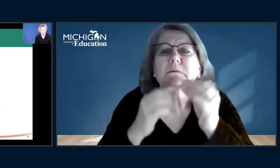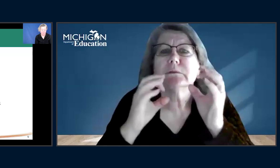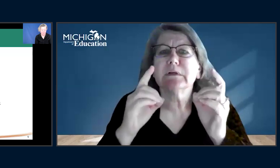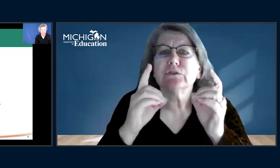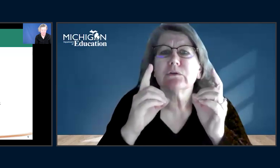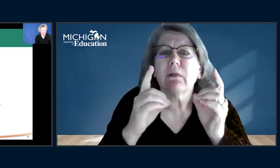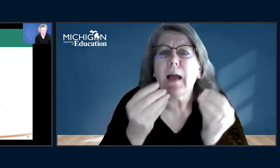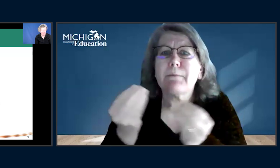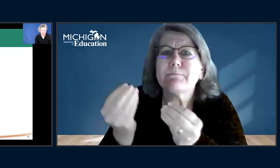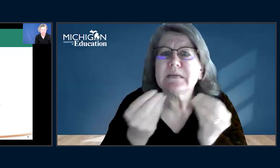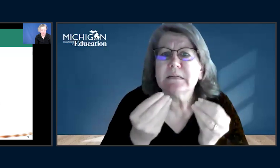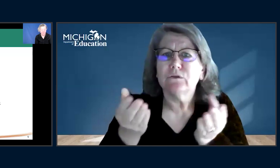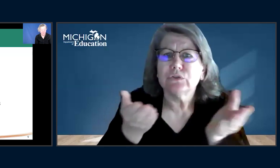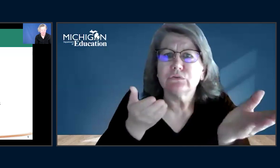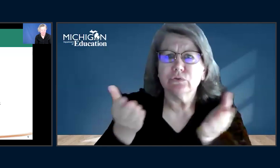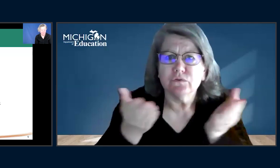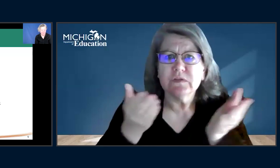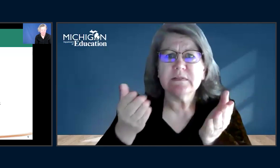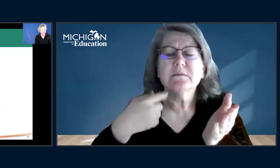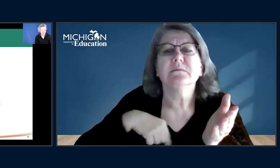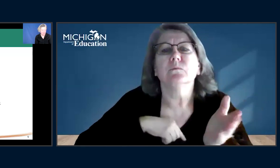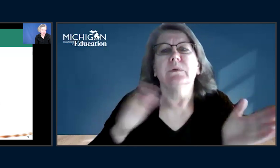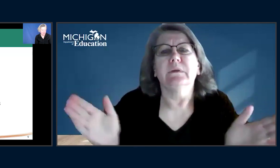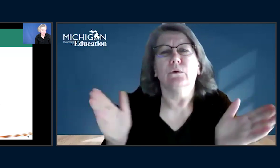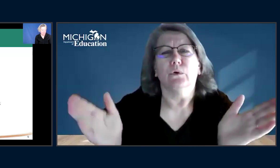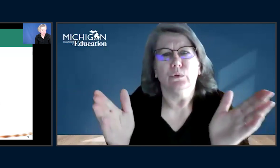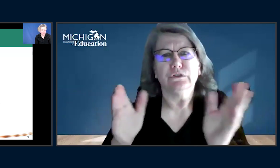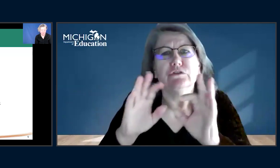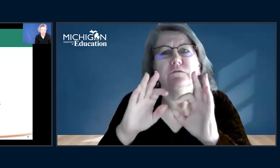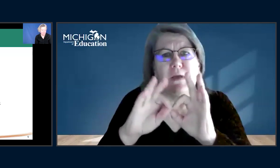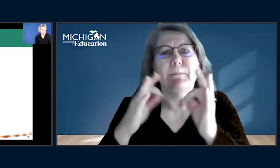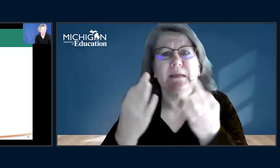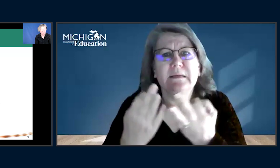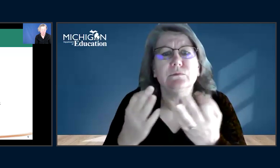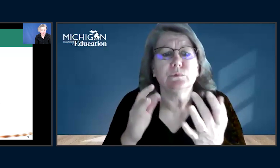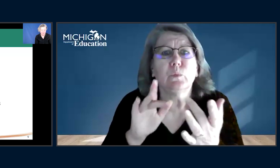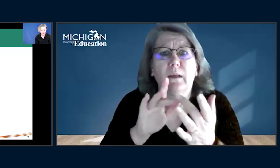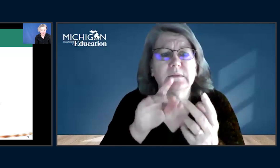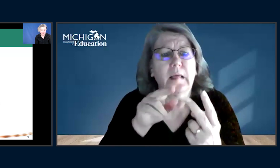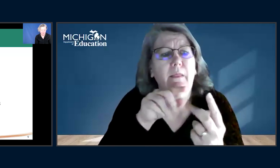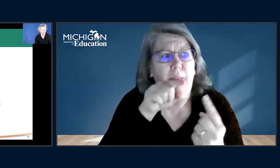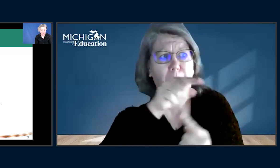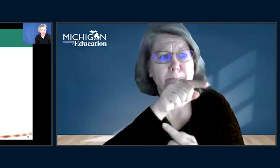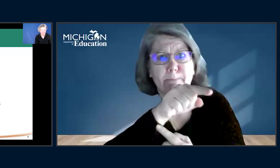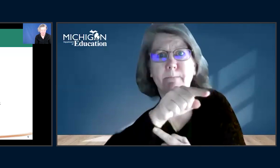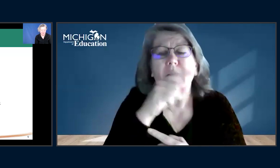to do with their child in those next stages of life. And then the next thing is the Special Ed Mediation Services. So that would be for the families